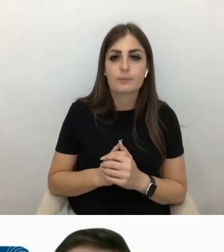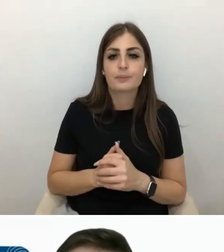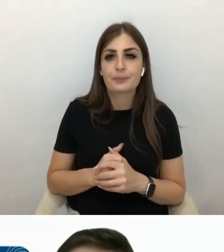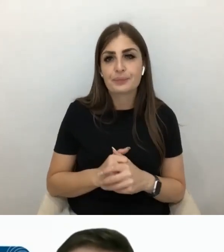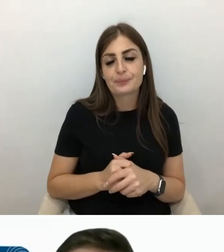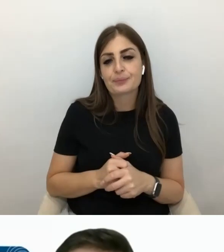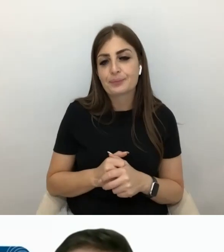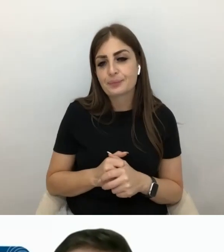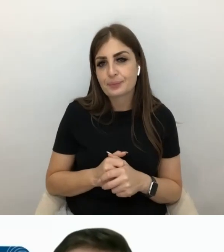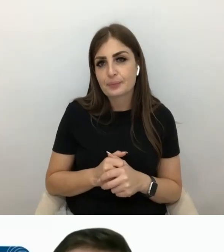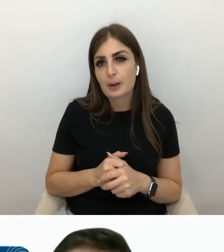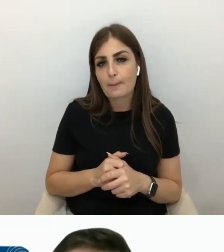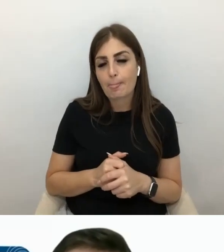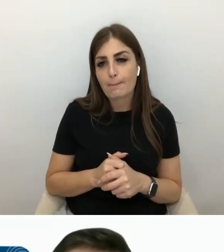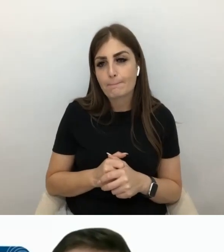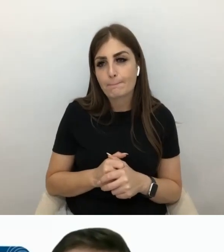the agency?